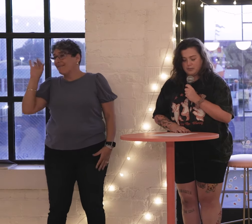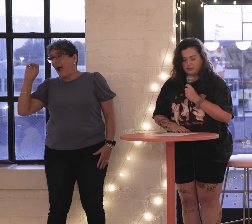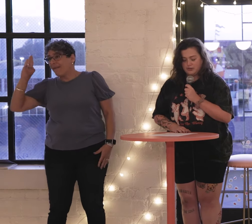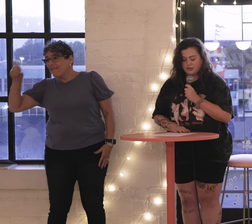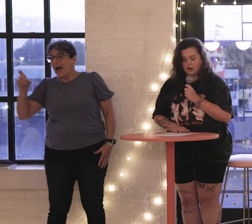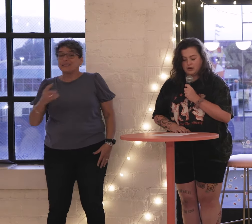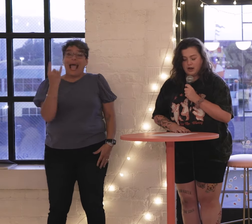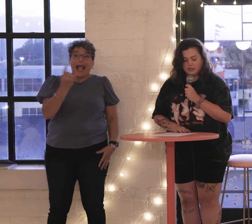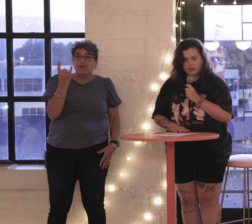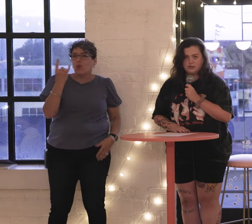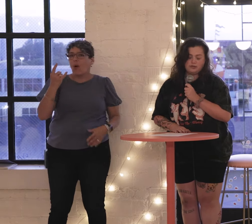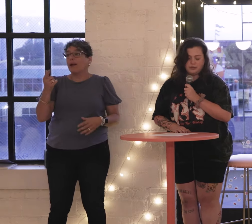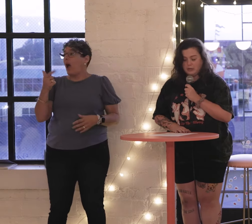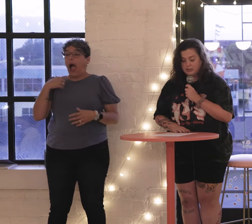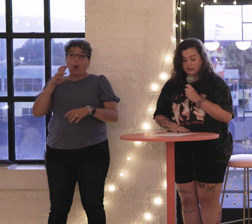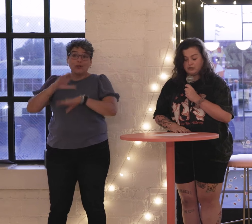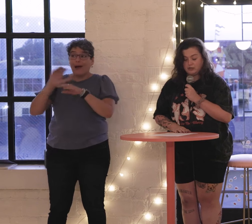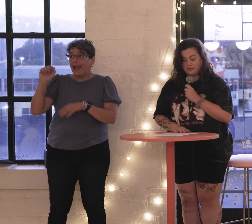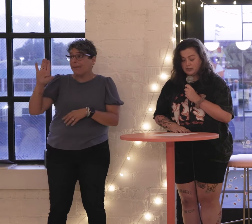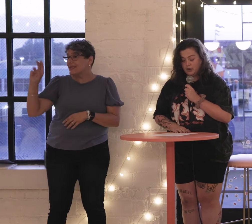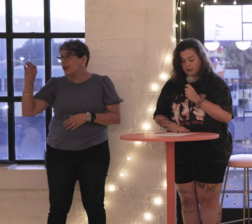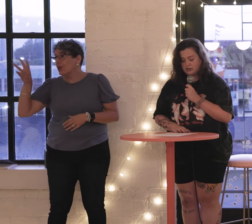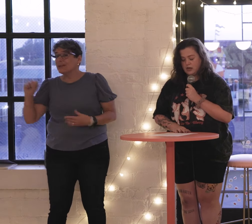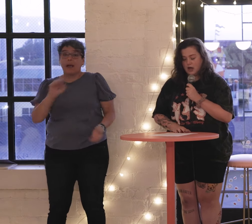I've been featured on ABC News, BBC News, Huffington Post.